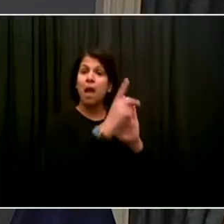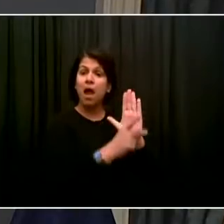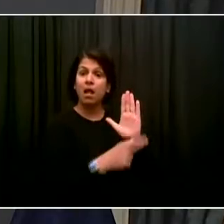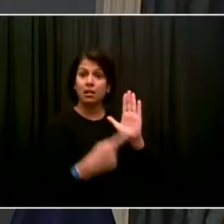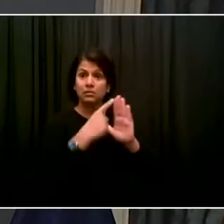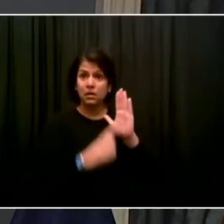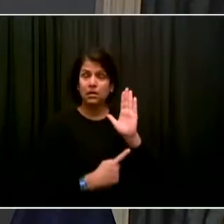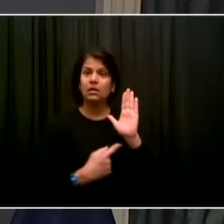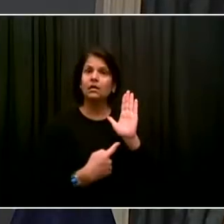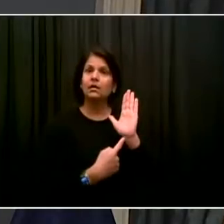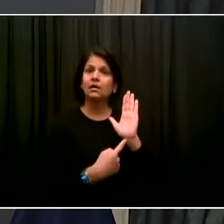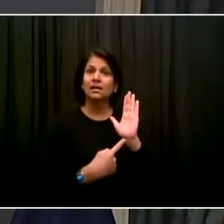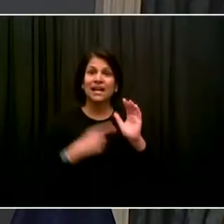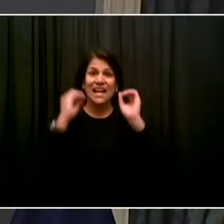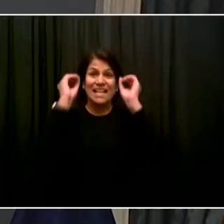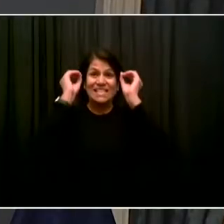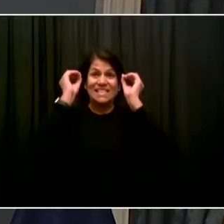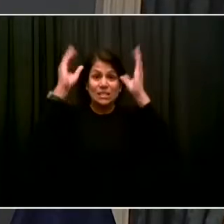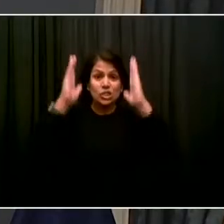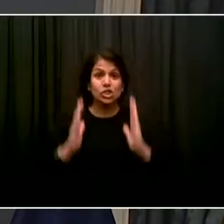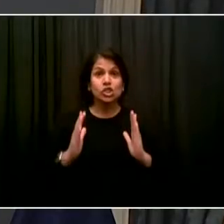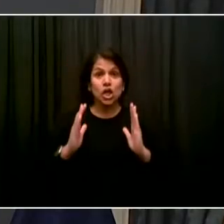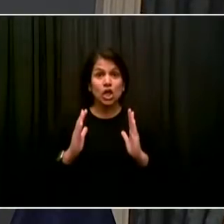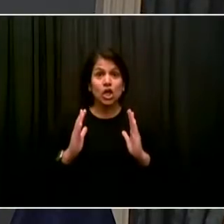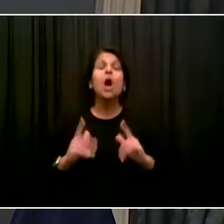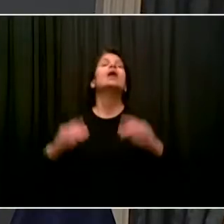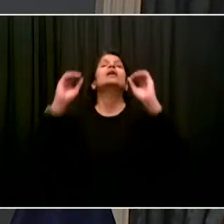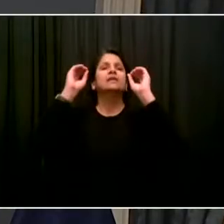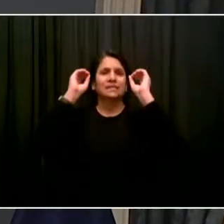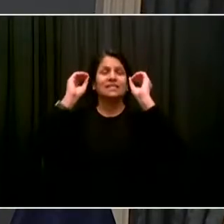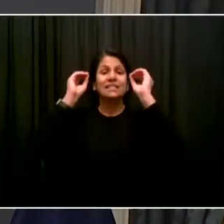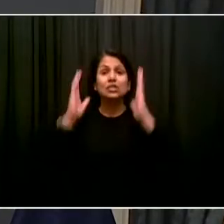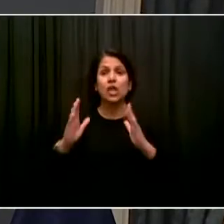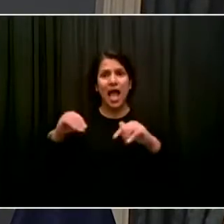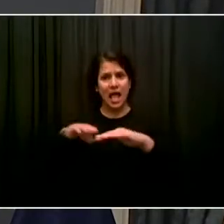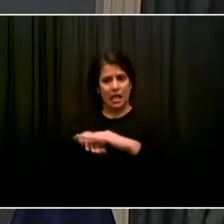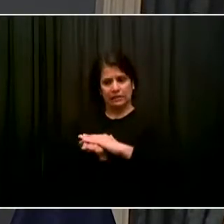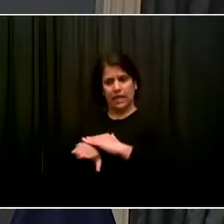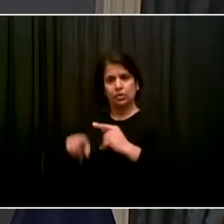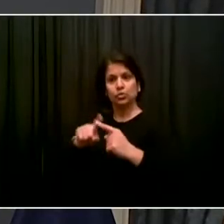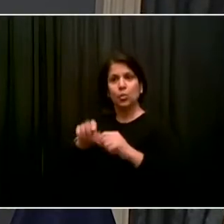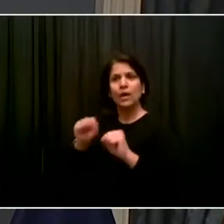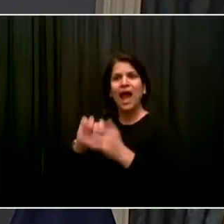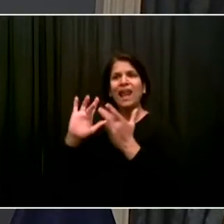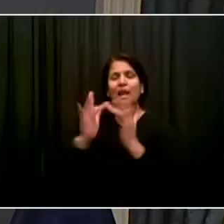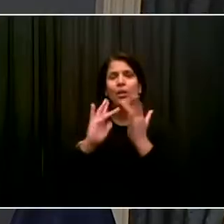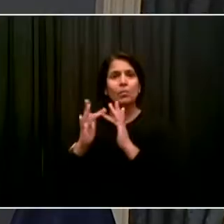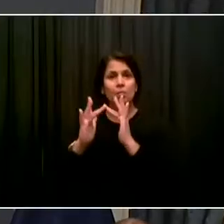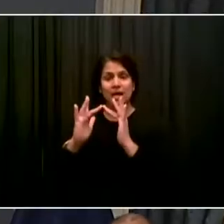MAYOR.